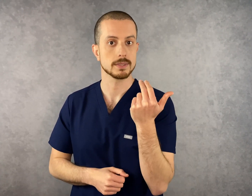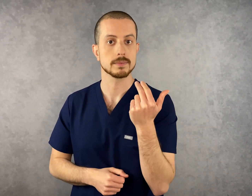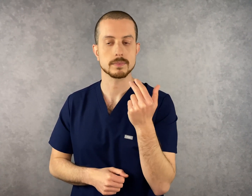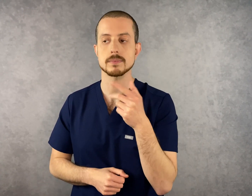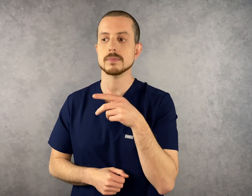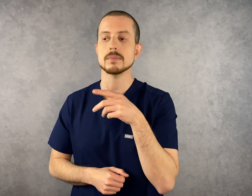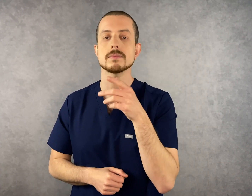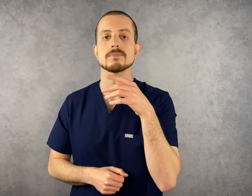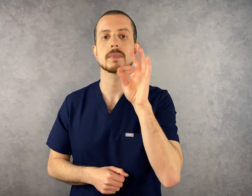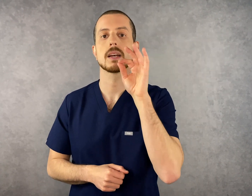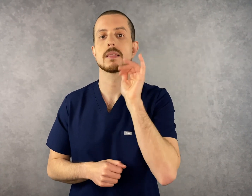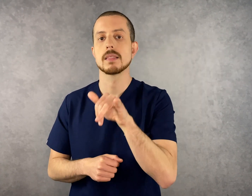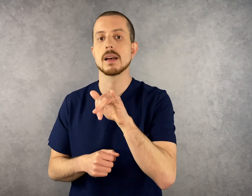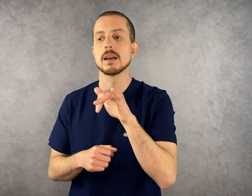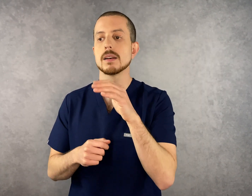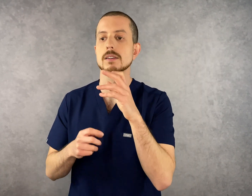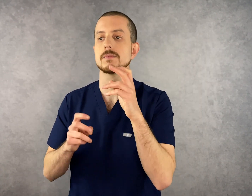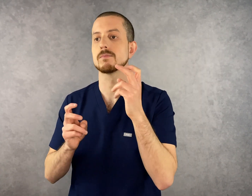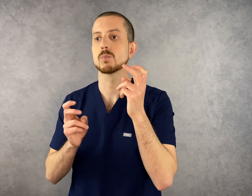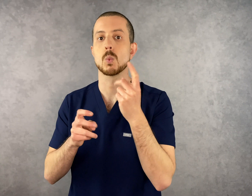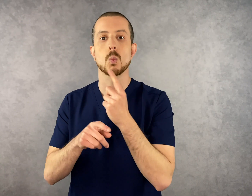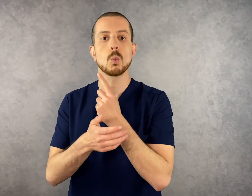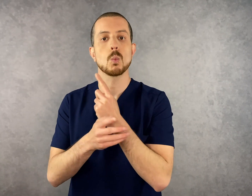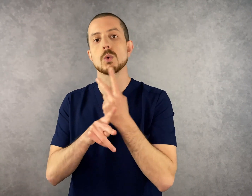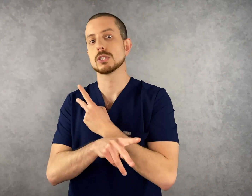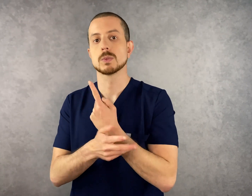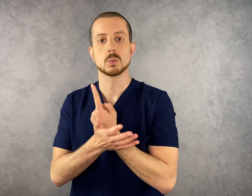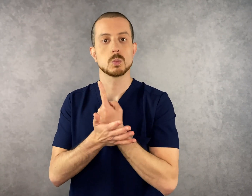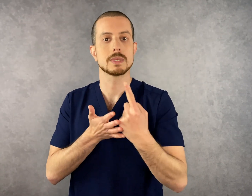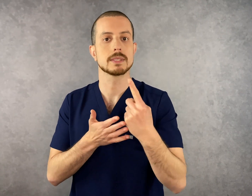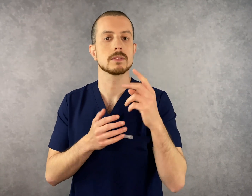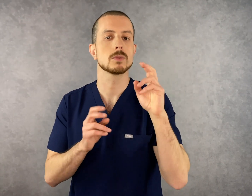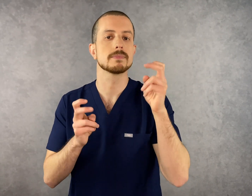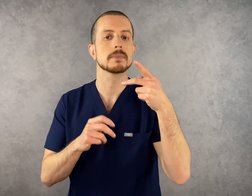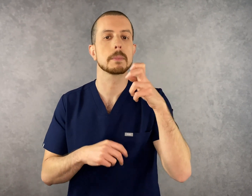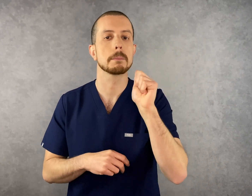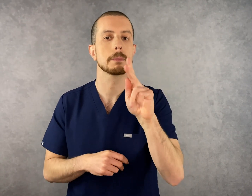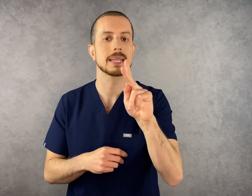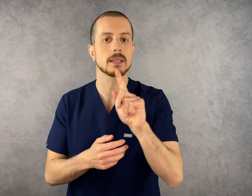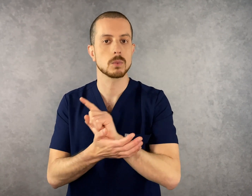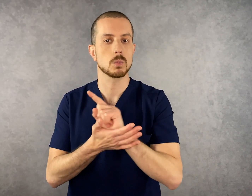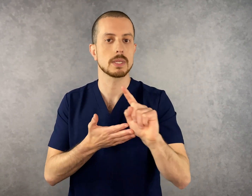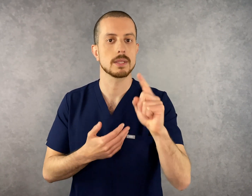They identified the worst week, or "peak" week